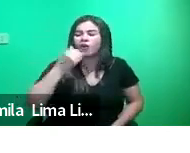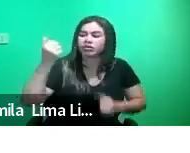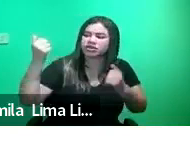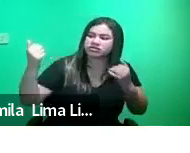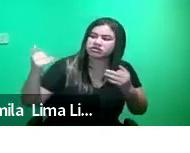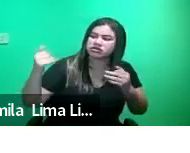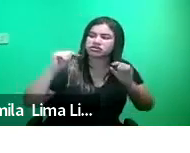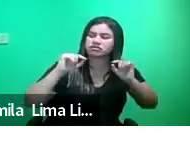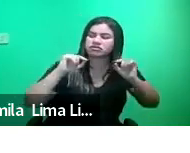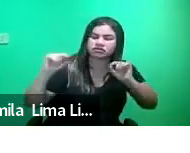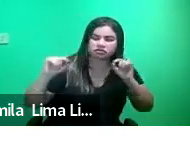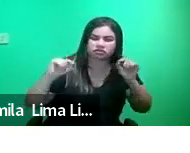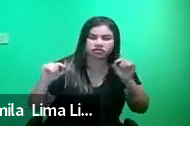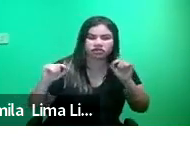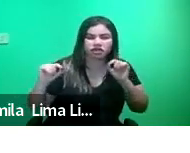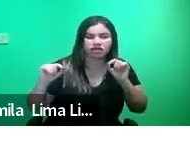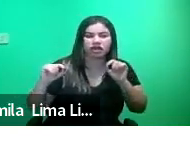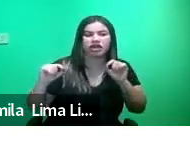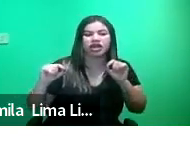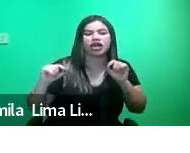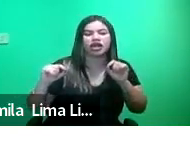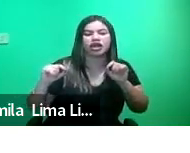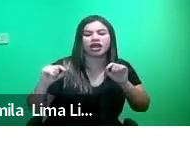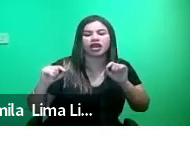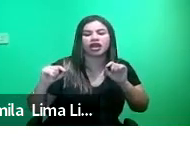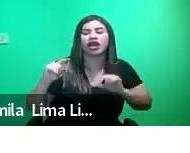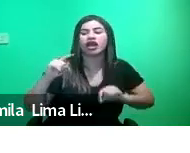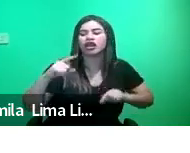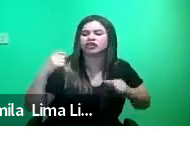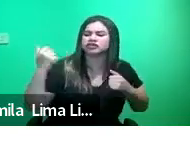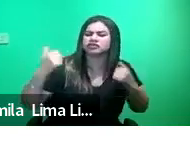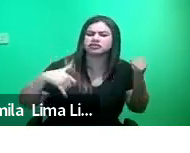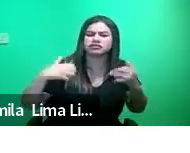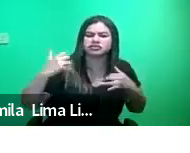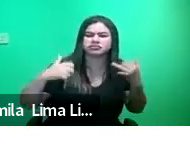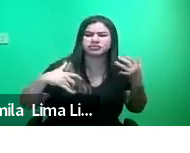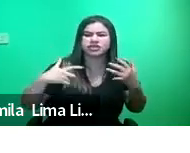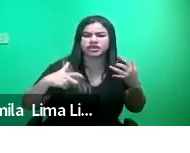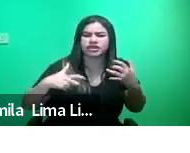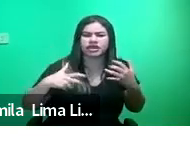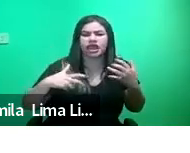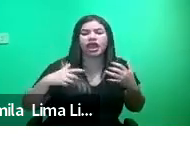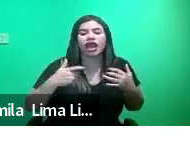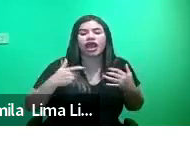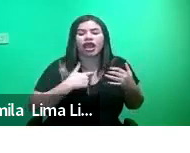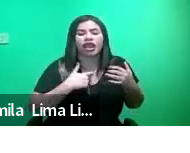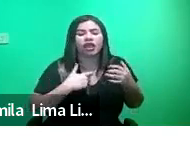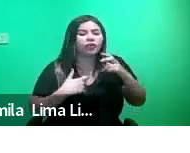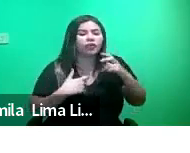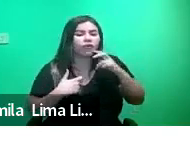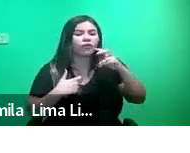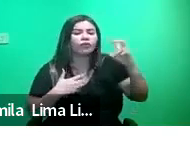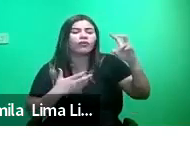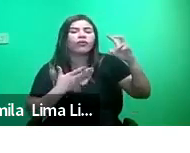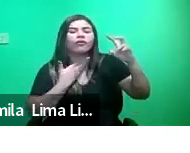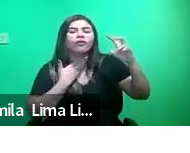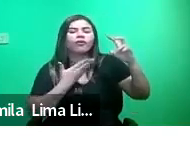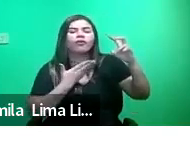t words said aloud, words said aloud, having in fact in fact, the the the in fact, the the the power of fact, the the the power of the the kind